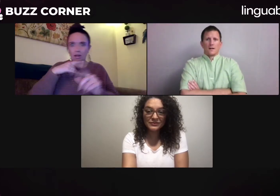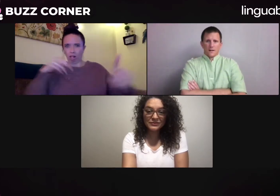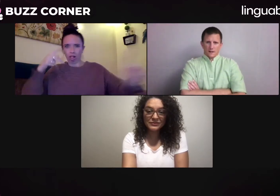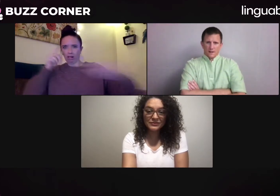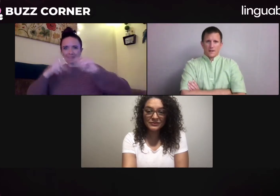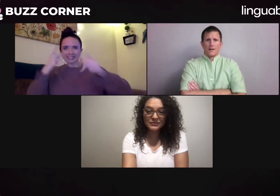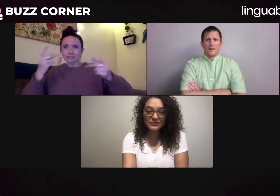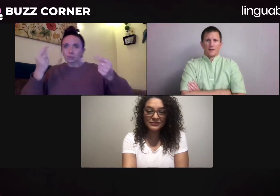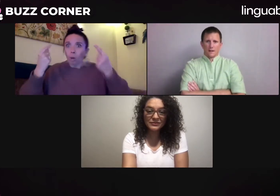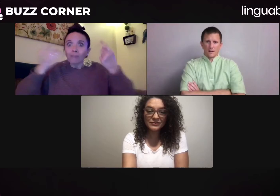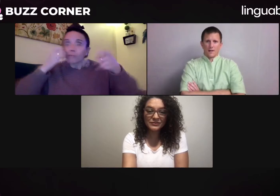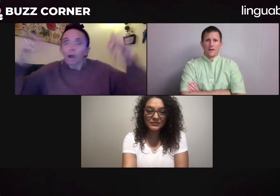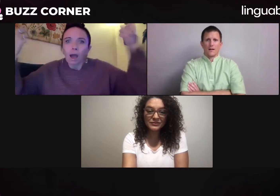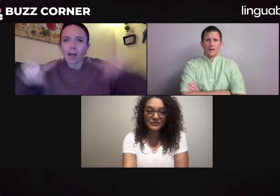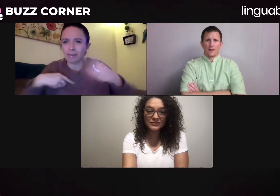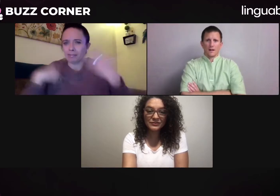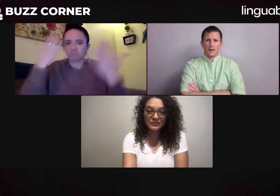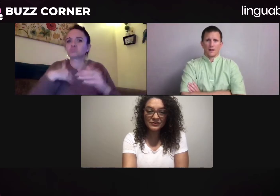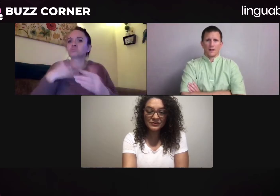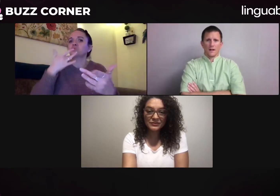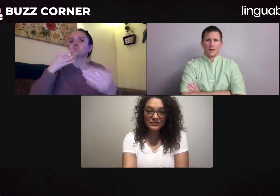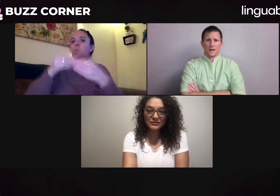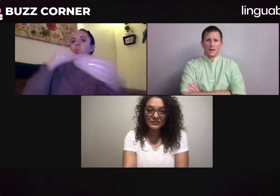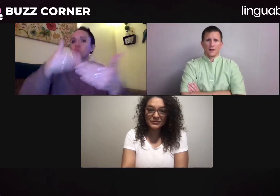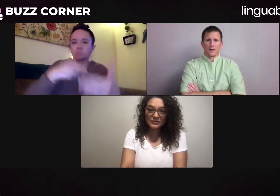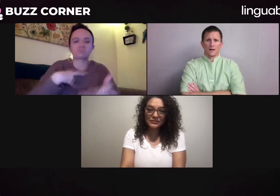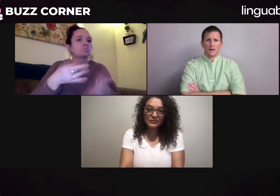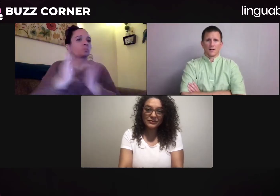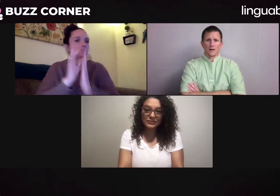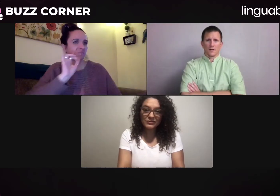to the ball drop area so that we could follow what was going on.